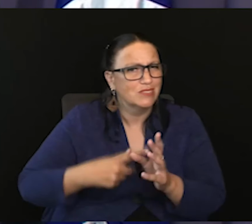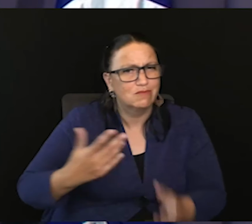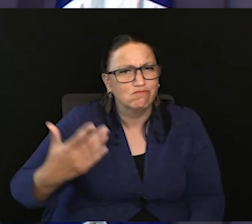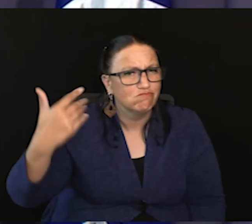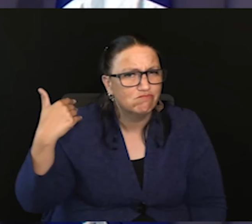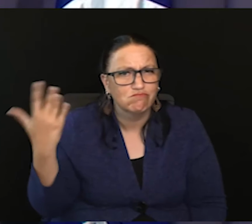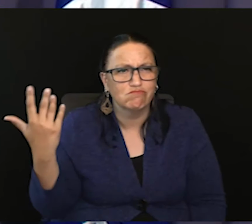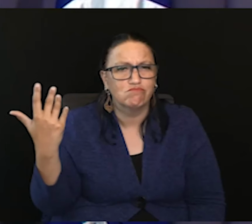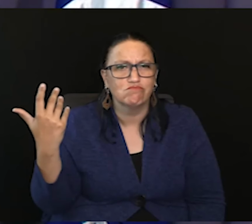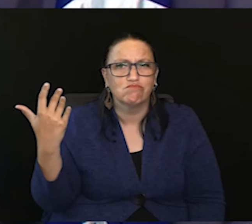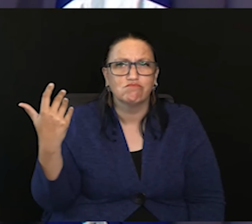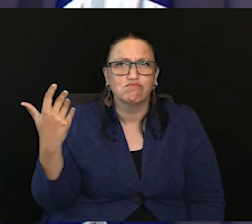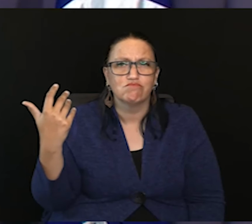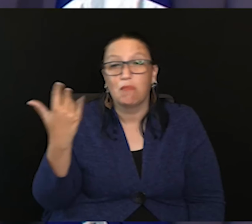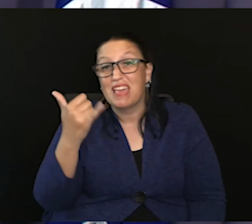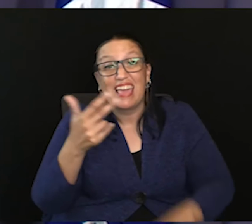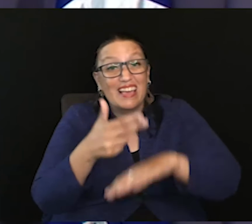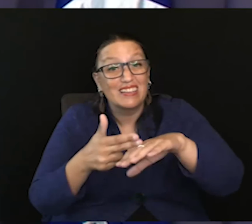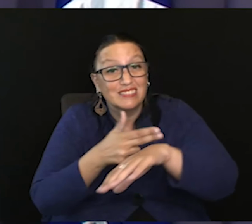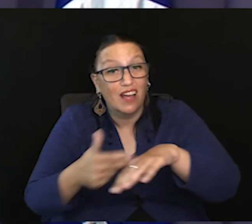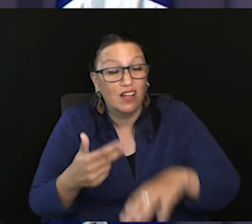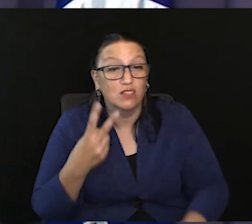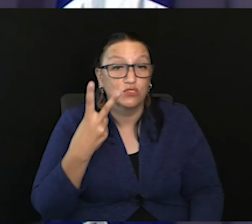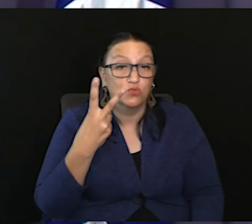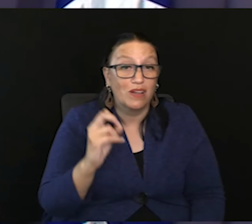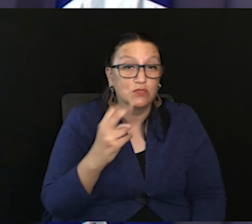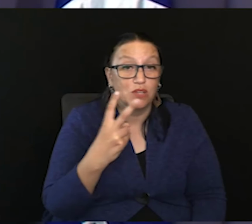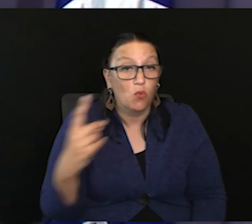But let's say where Australia was in Easter 2021 or even